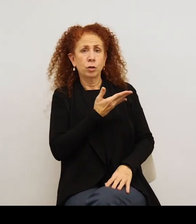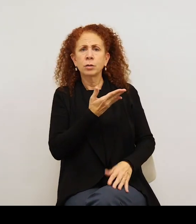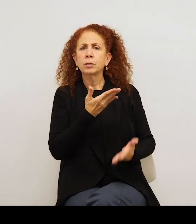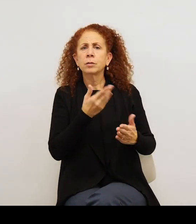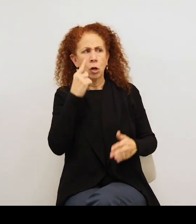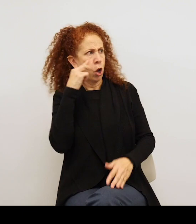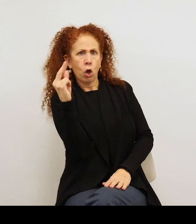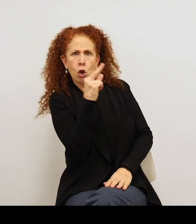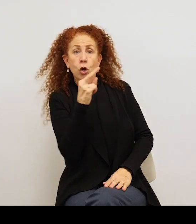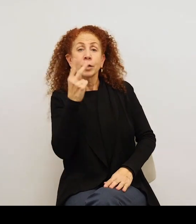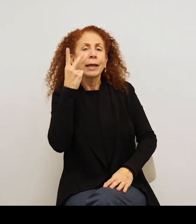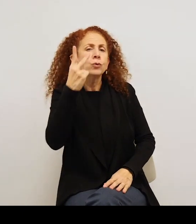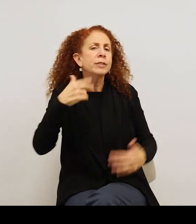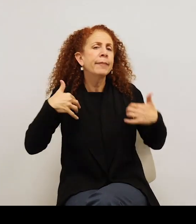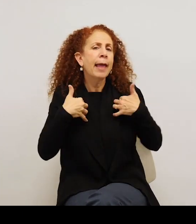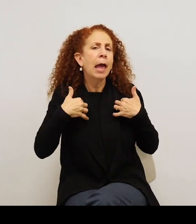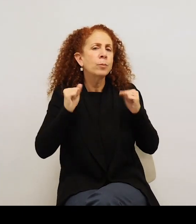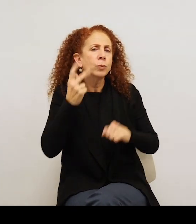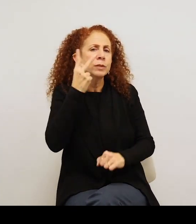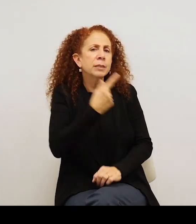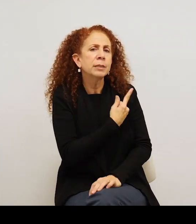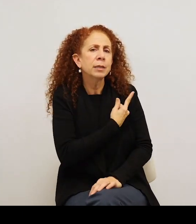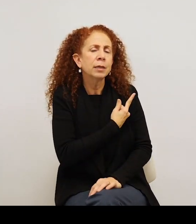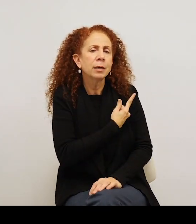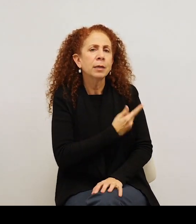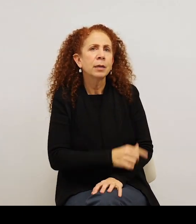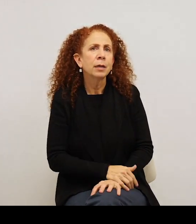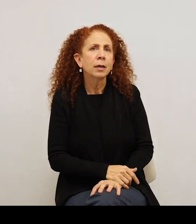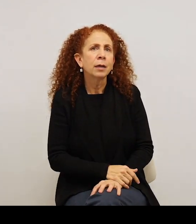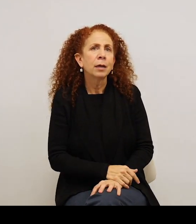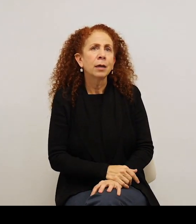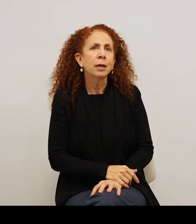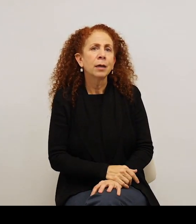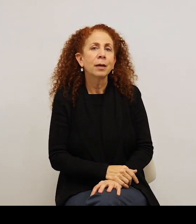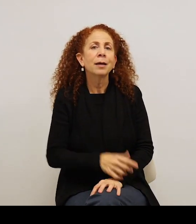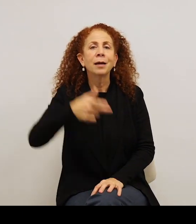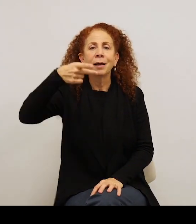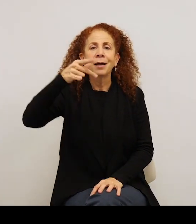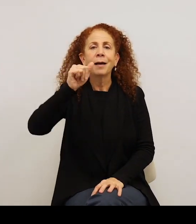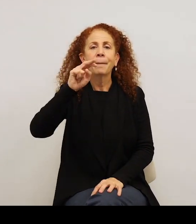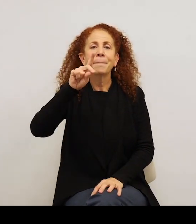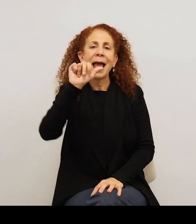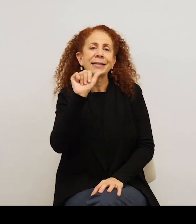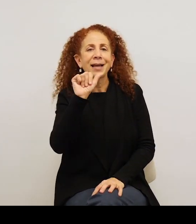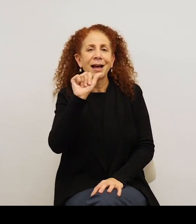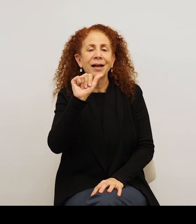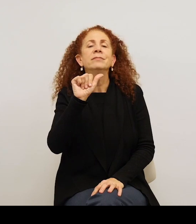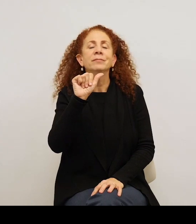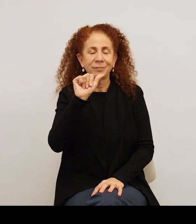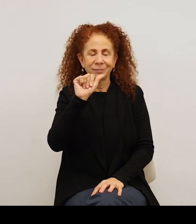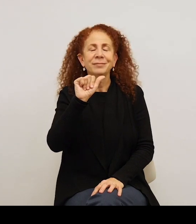do you see the animal in here? A panda. So because the panda-- the reason why I included this--